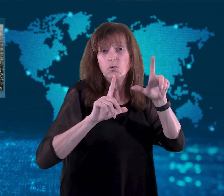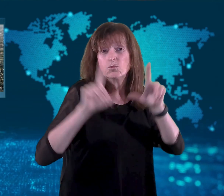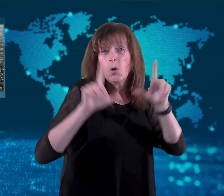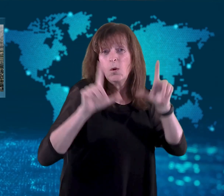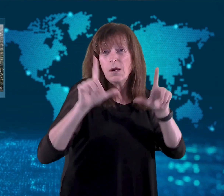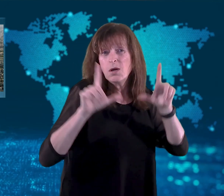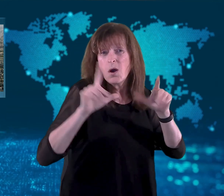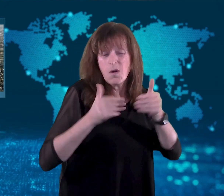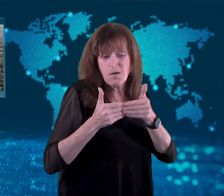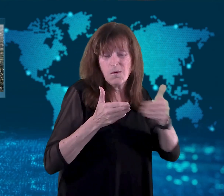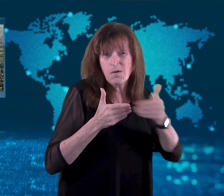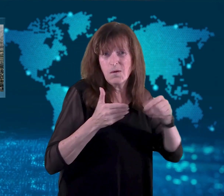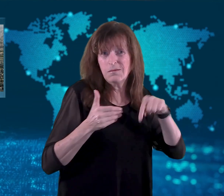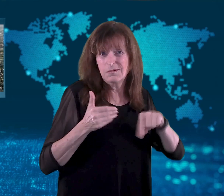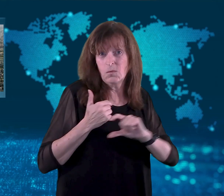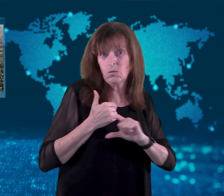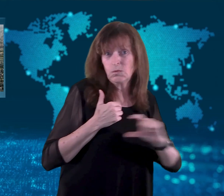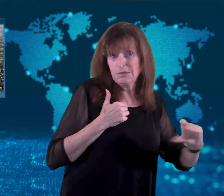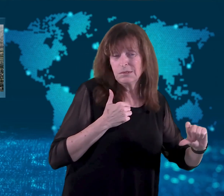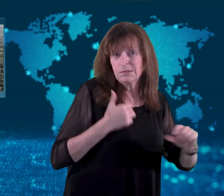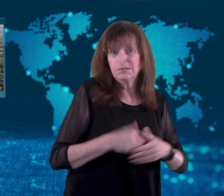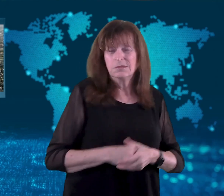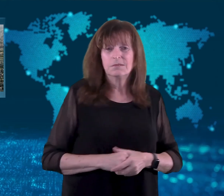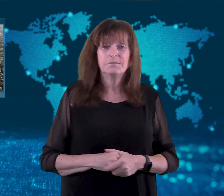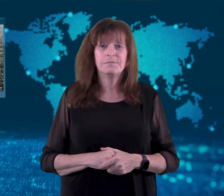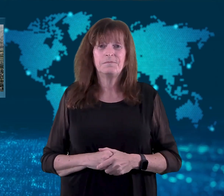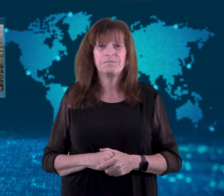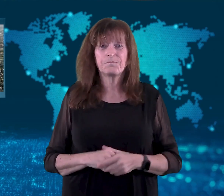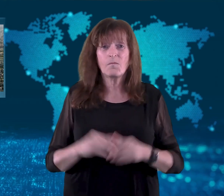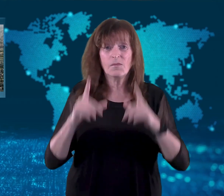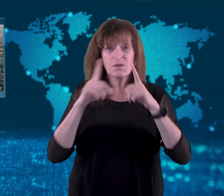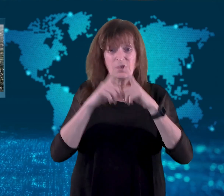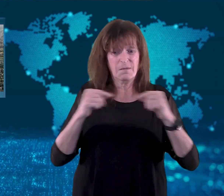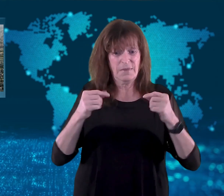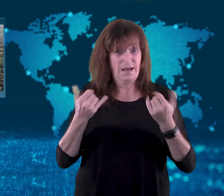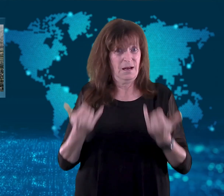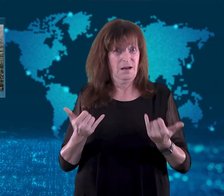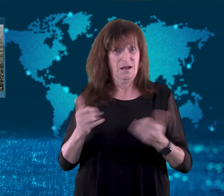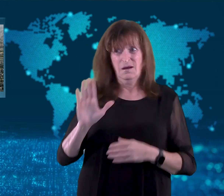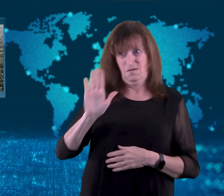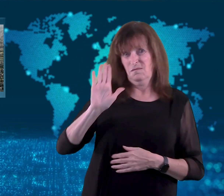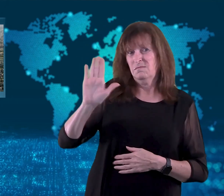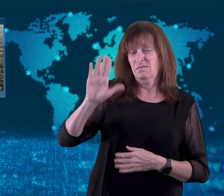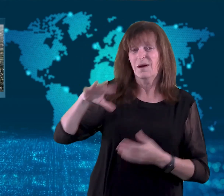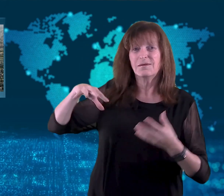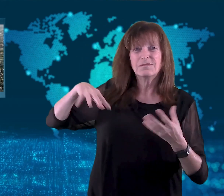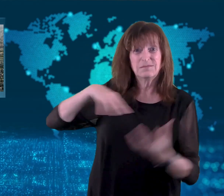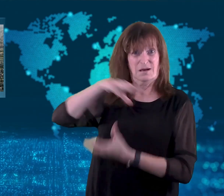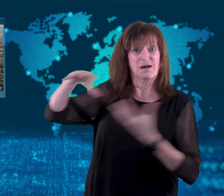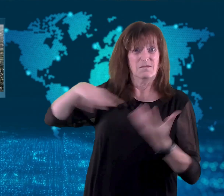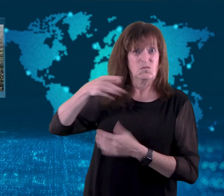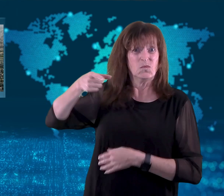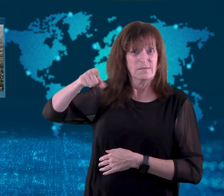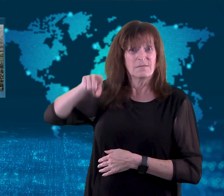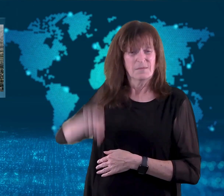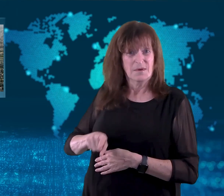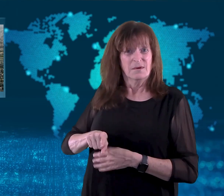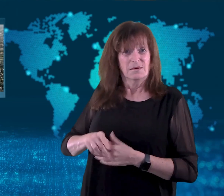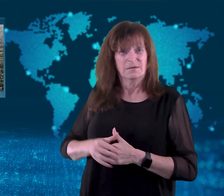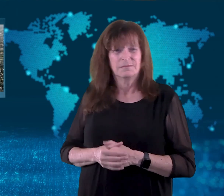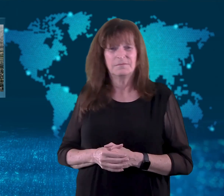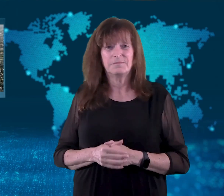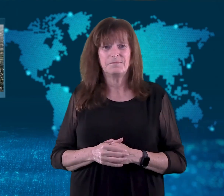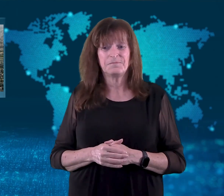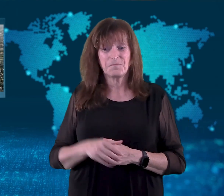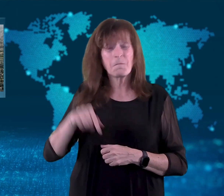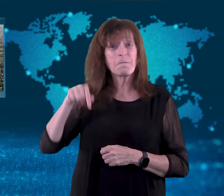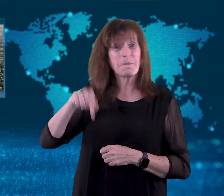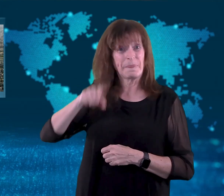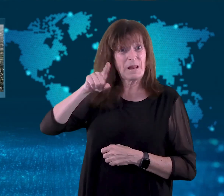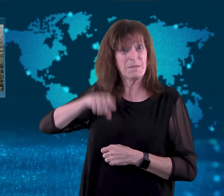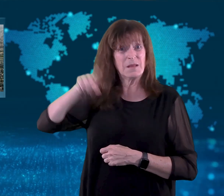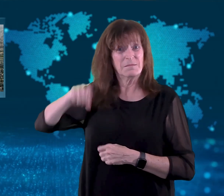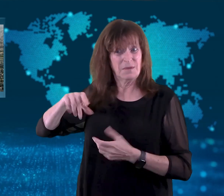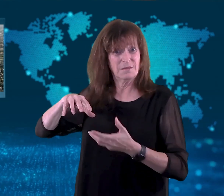Japan is now in typhoon season.